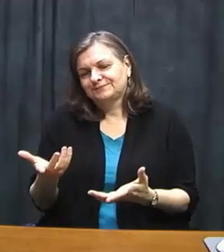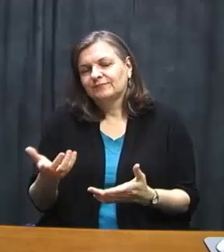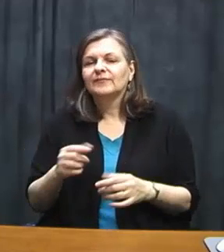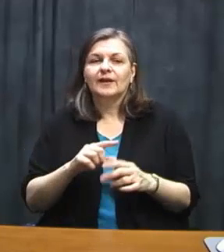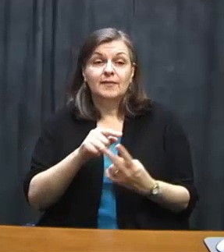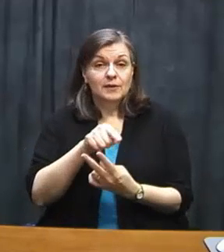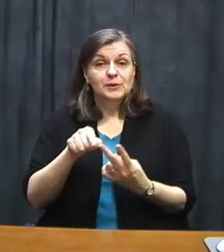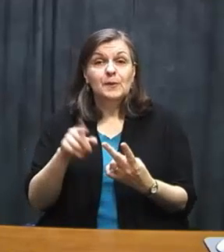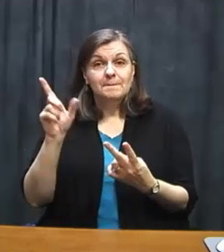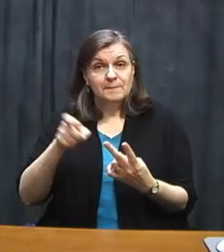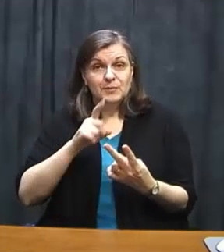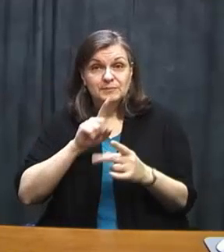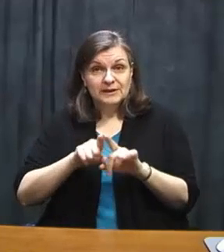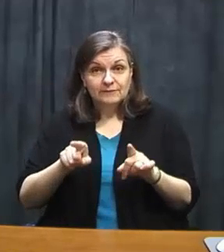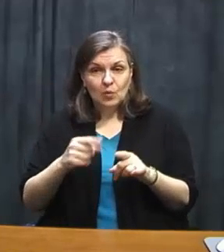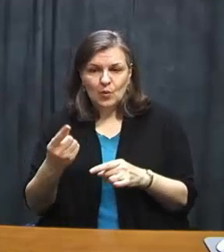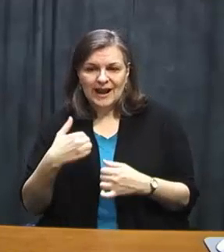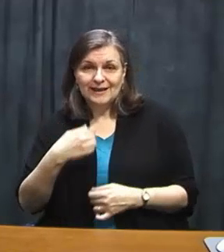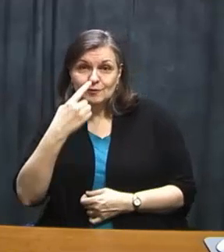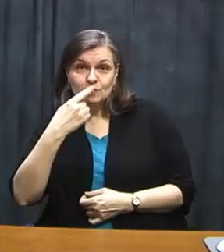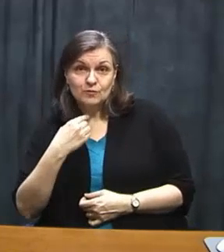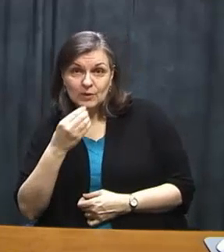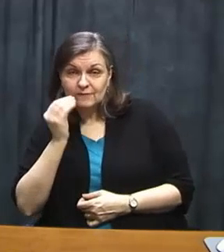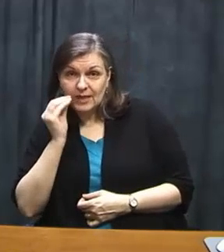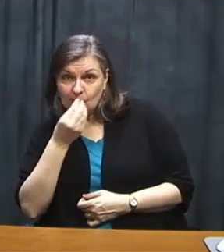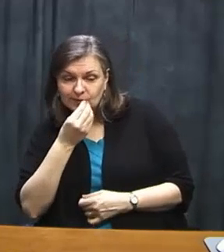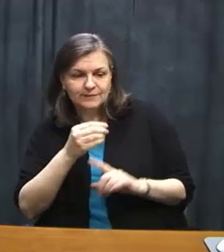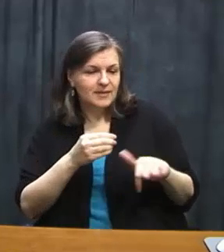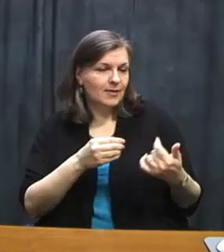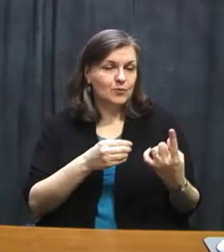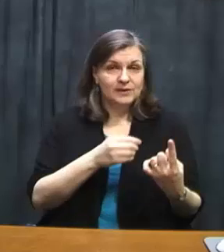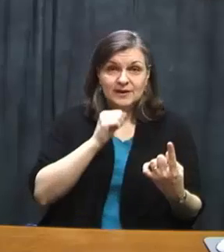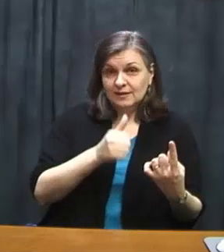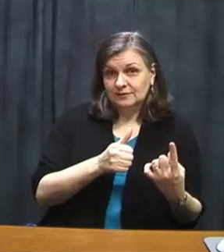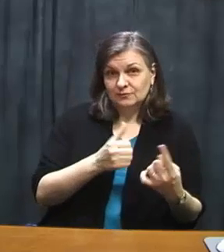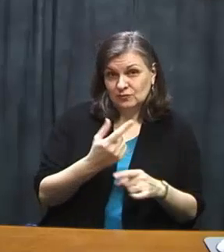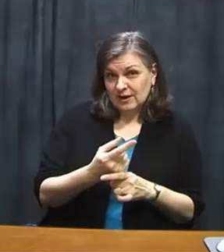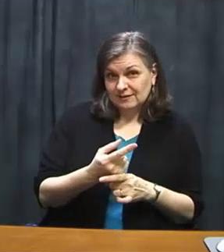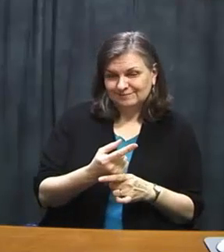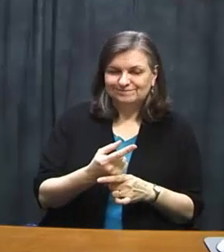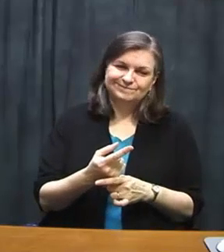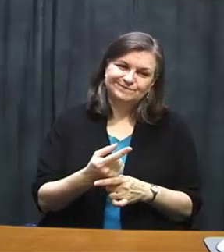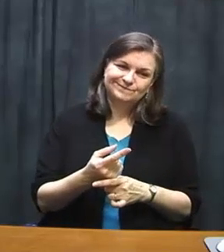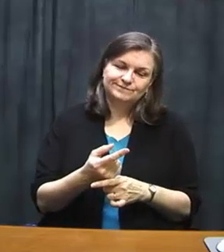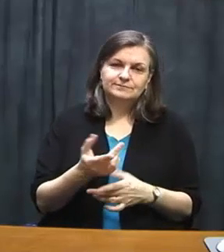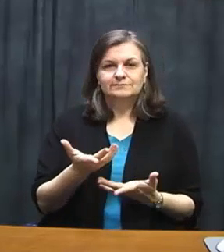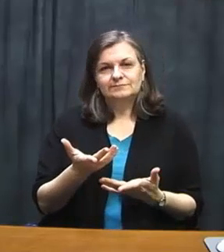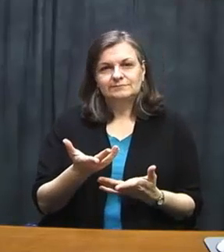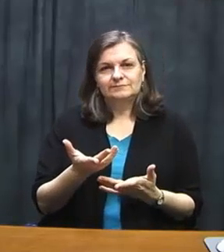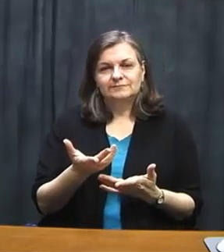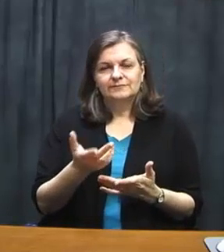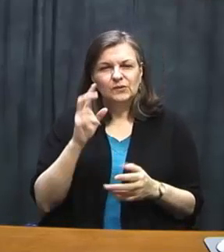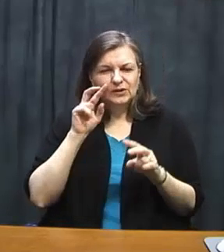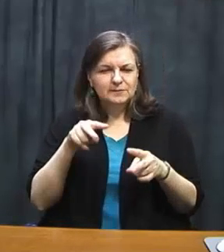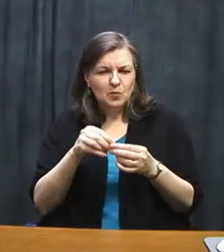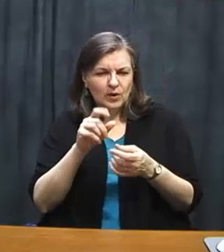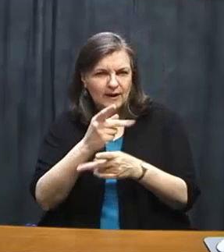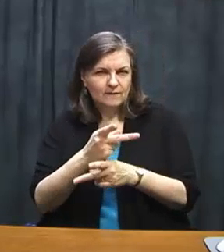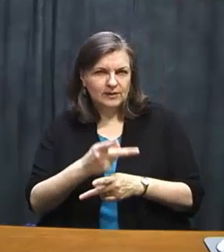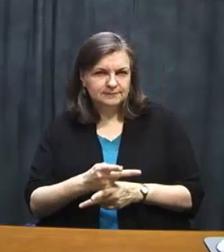and they must be different because one has red flowers and one doesn't Right? well let's look more specifically